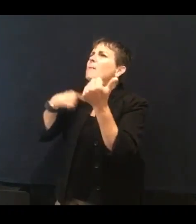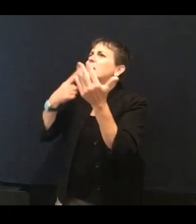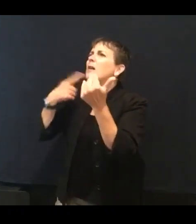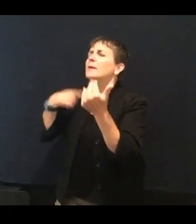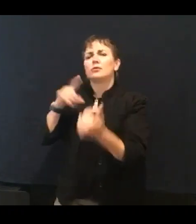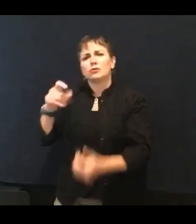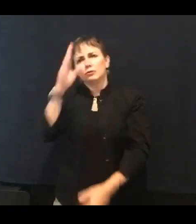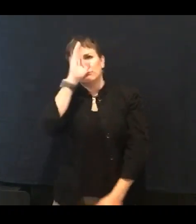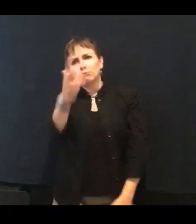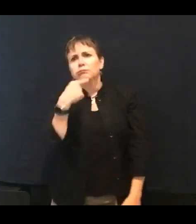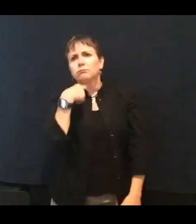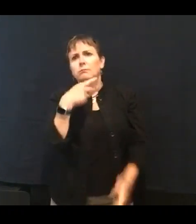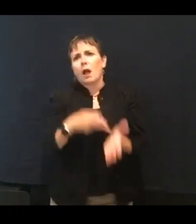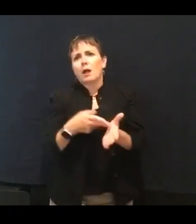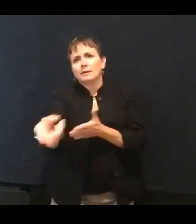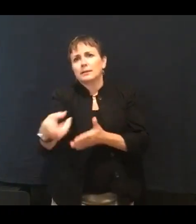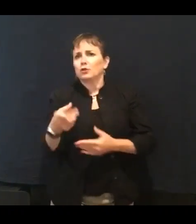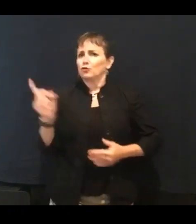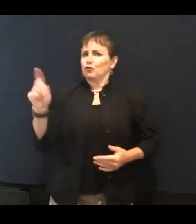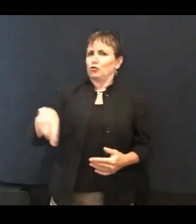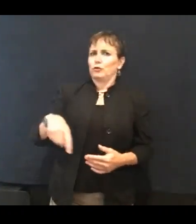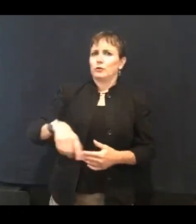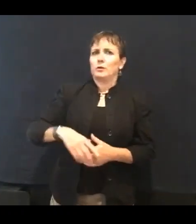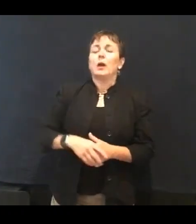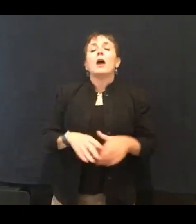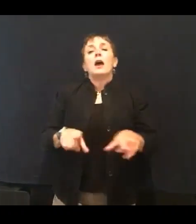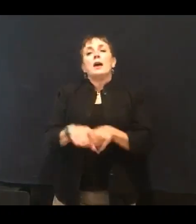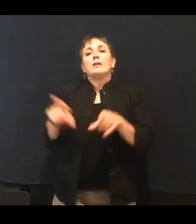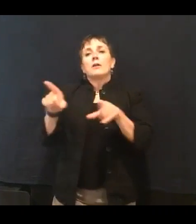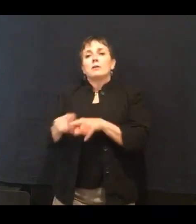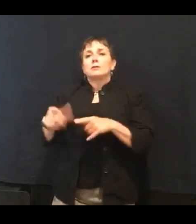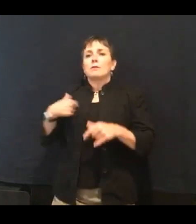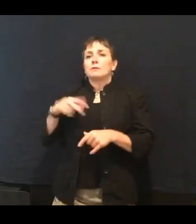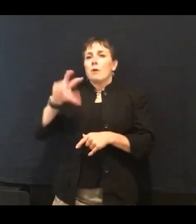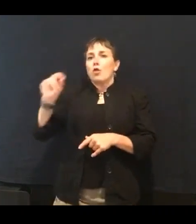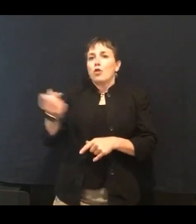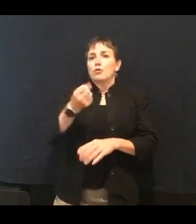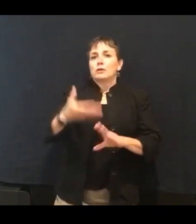I was in my 30s before I was finally diagnosed correctly with Usher III.